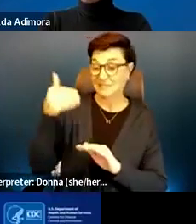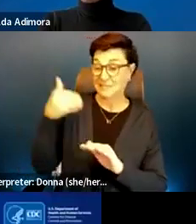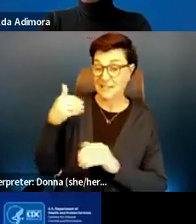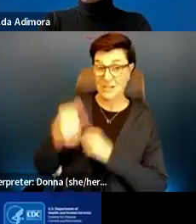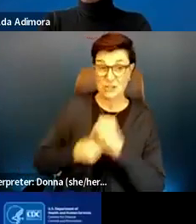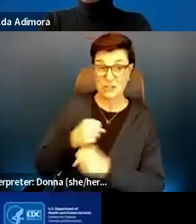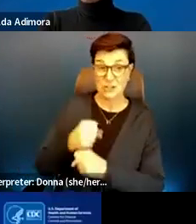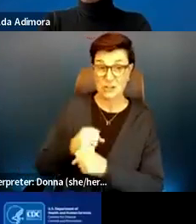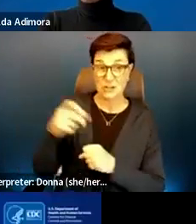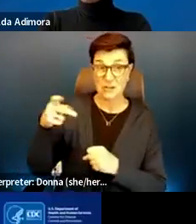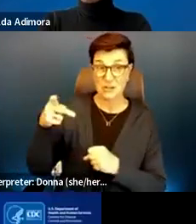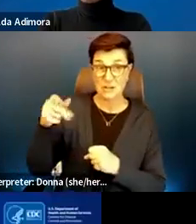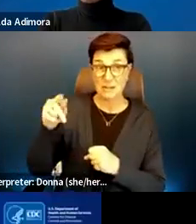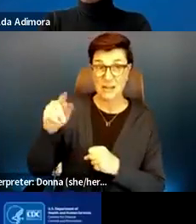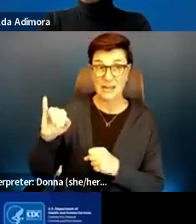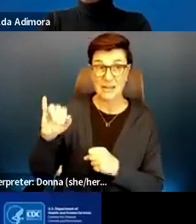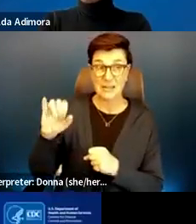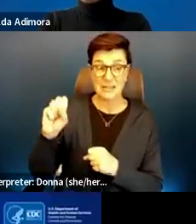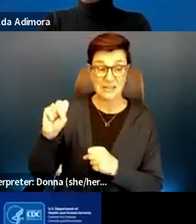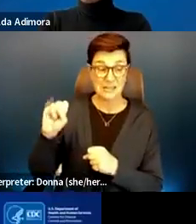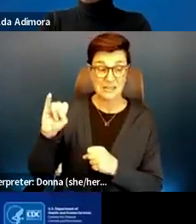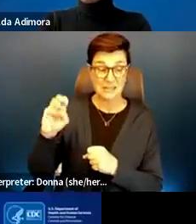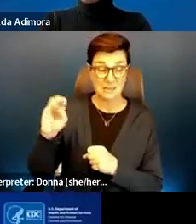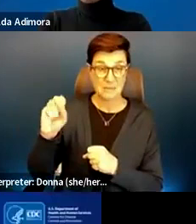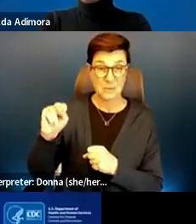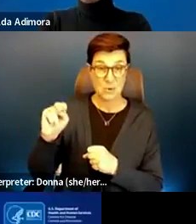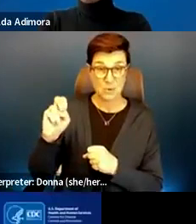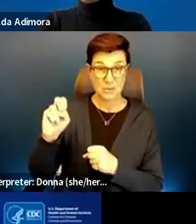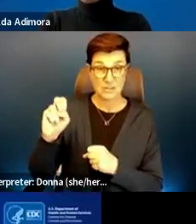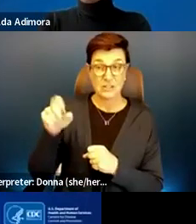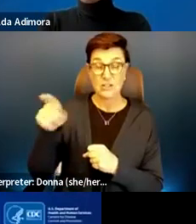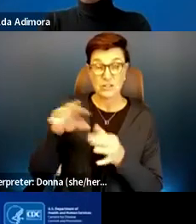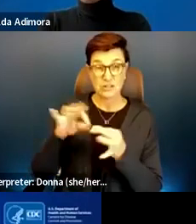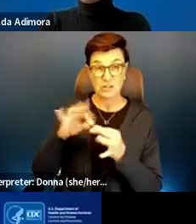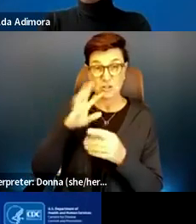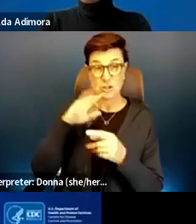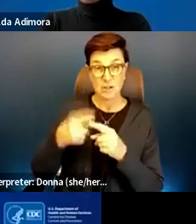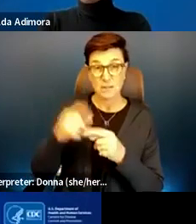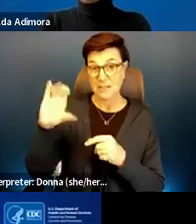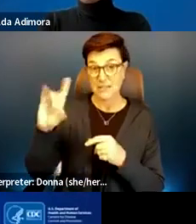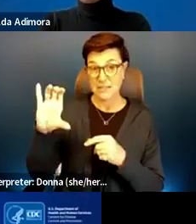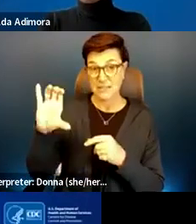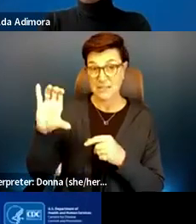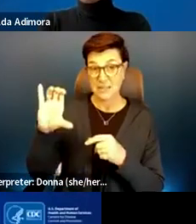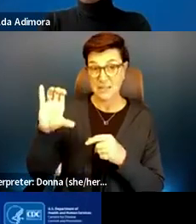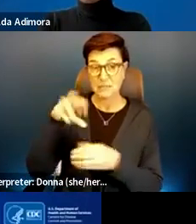about the upcoming CDC infrastructure grant. We're excited to hear how that's been,